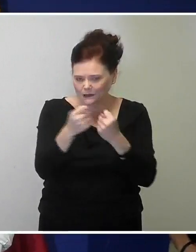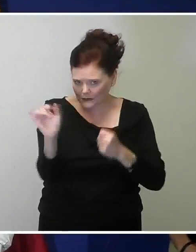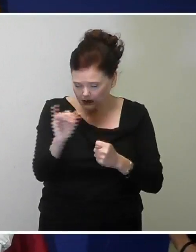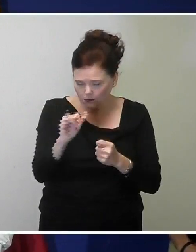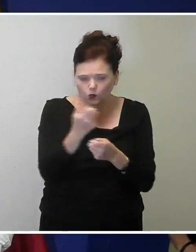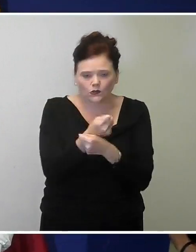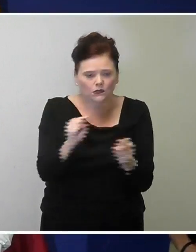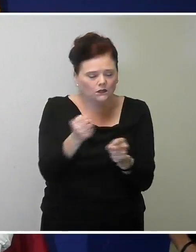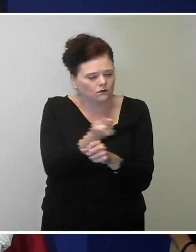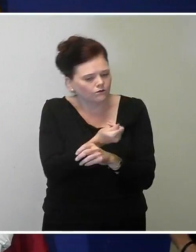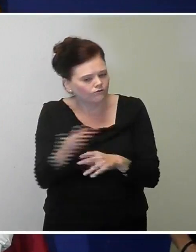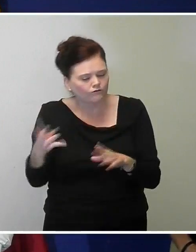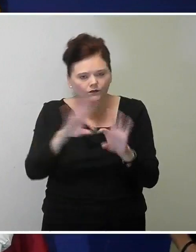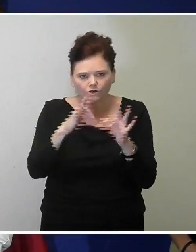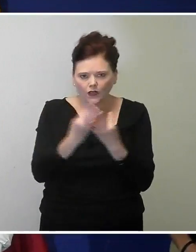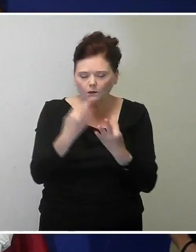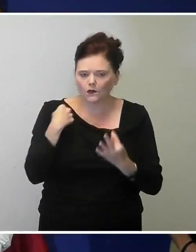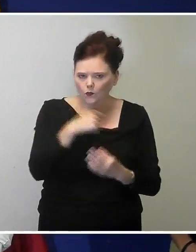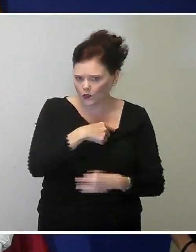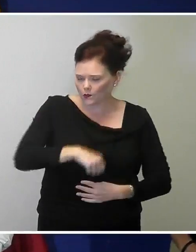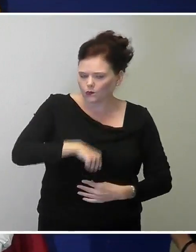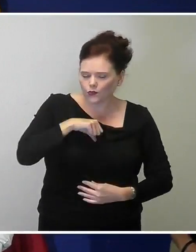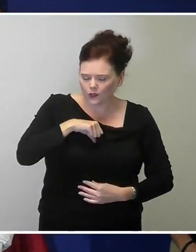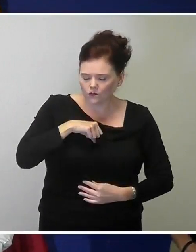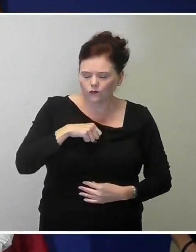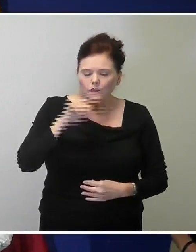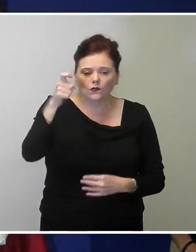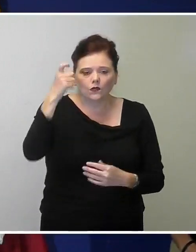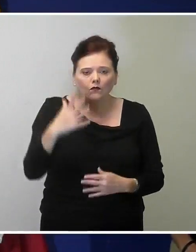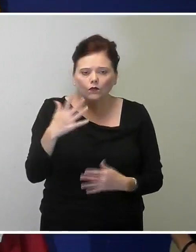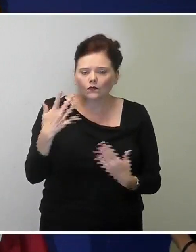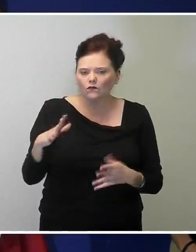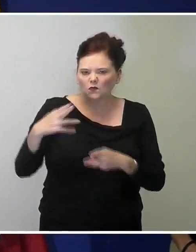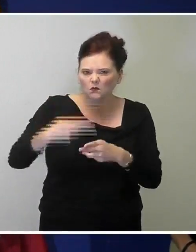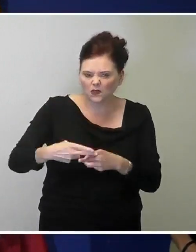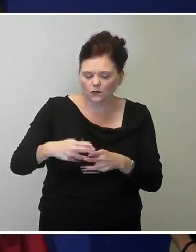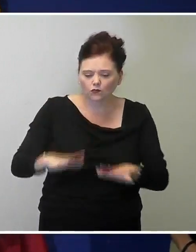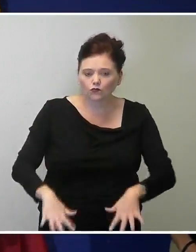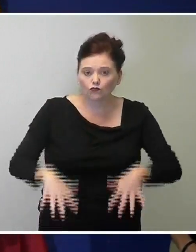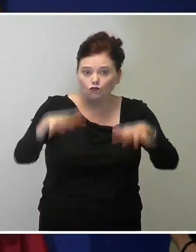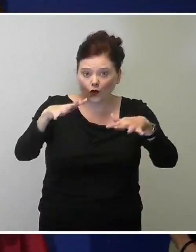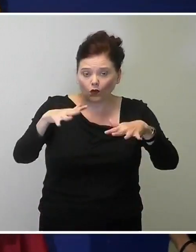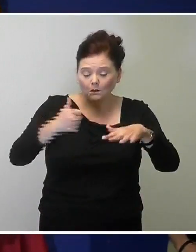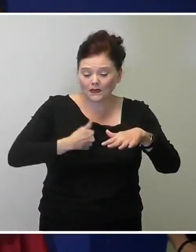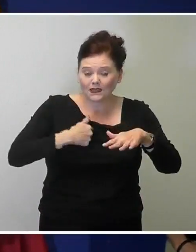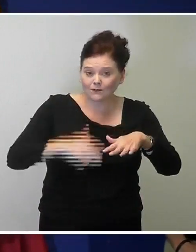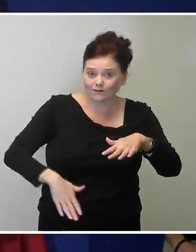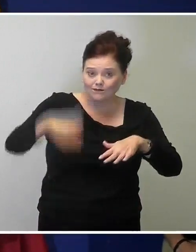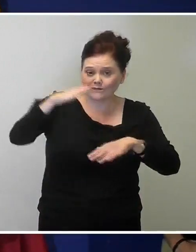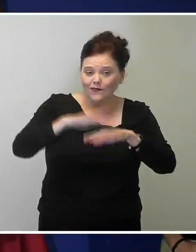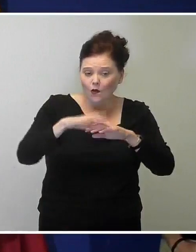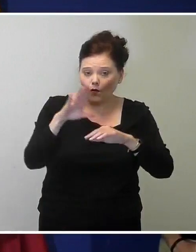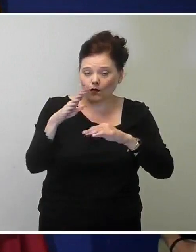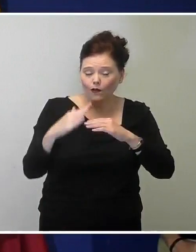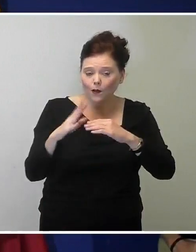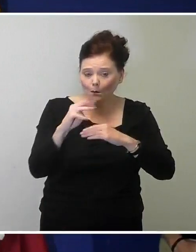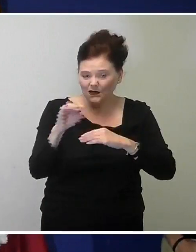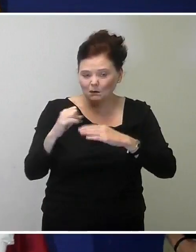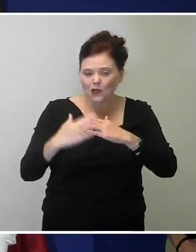WATER RESCUES, HIGHWAY PATROL, DIVE TEAM DID, AS WELL. WE'RE ABLE TO SAVE VARIOUS